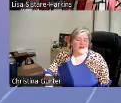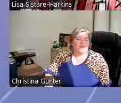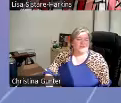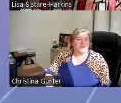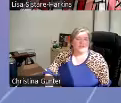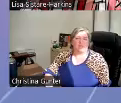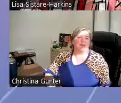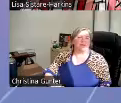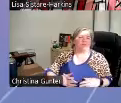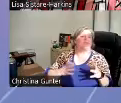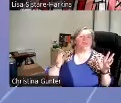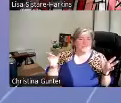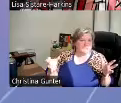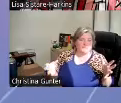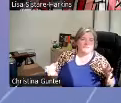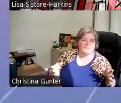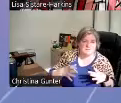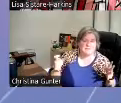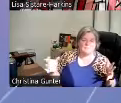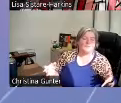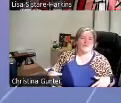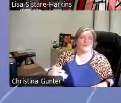all of us have done some type of research at some point,